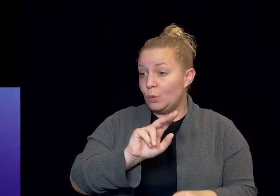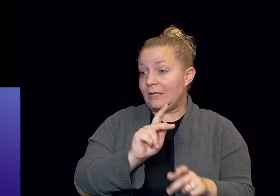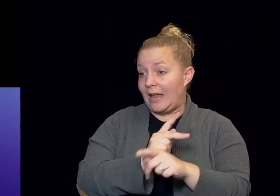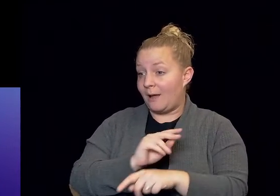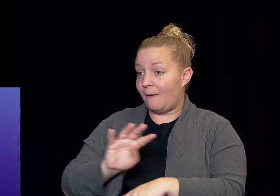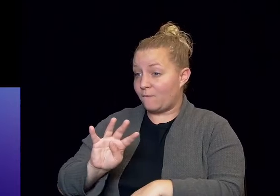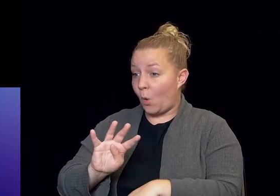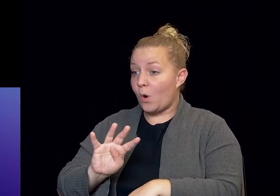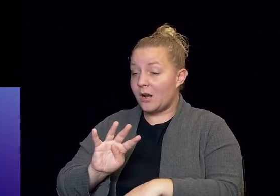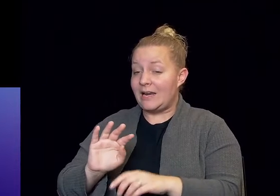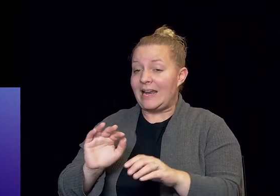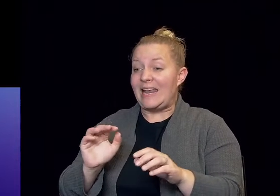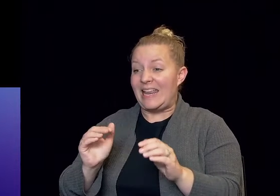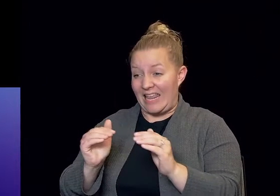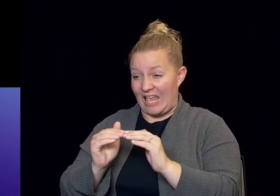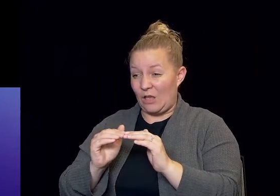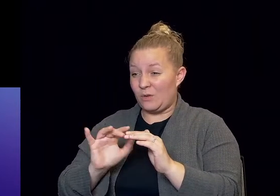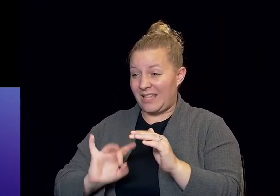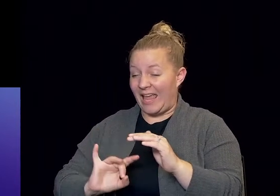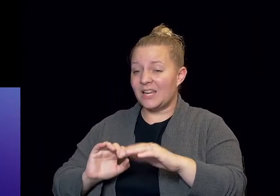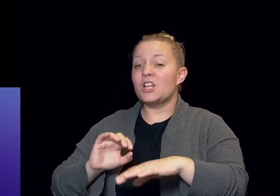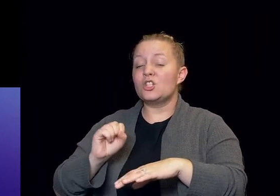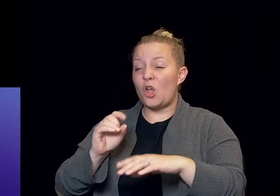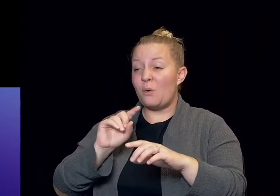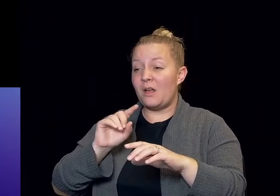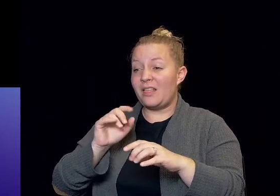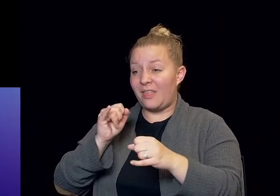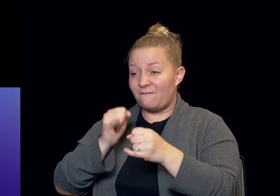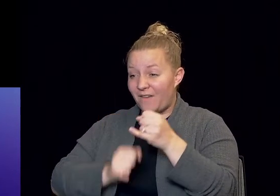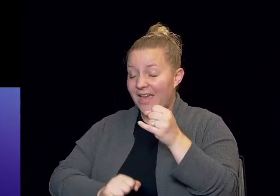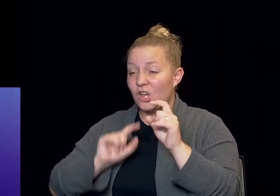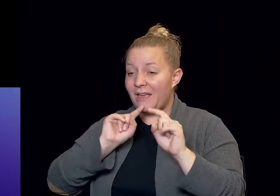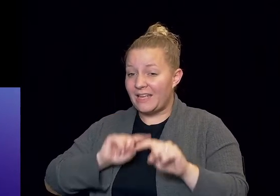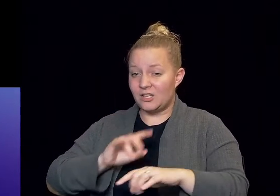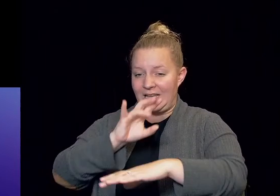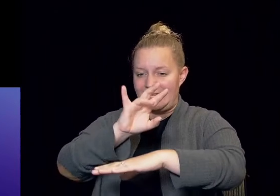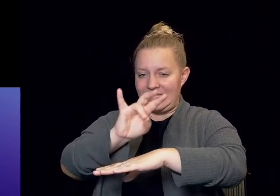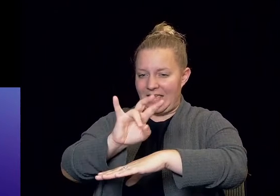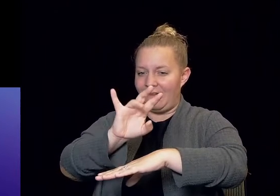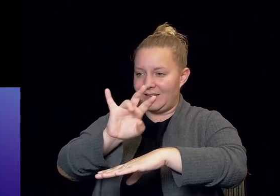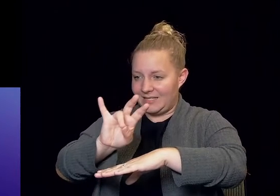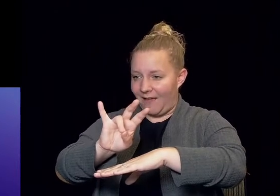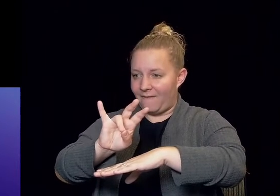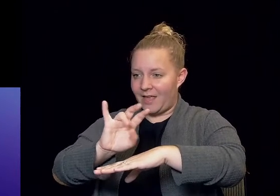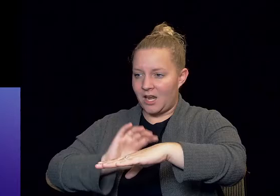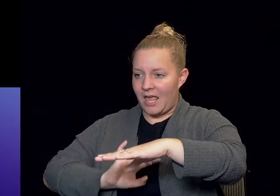So, my final answer here is 77/8 and then I remember to put my negative out front. You can